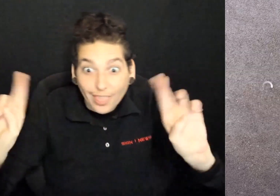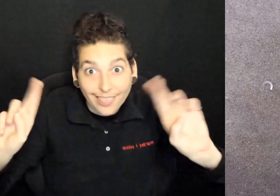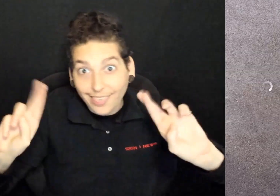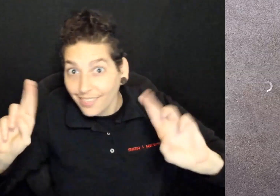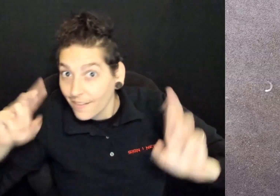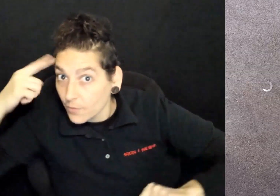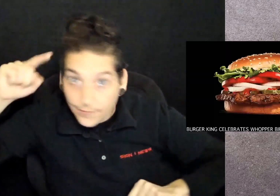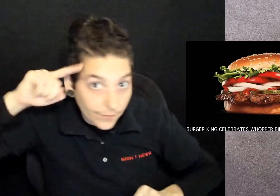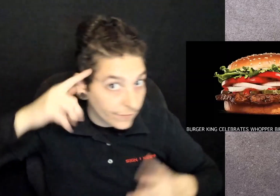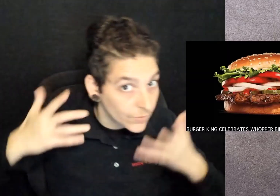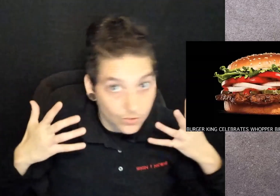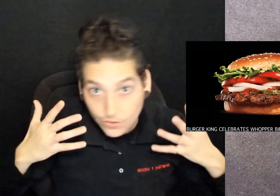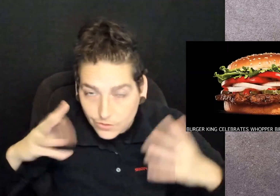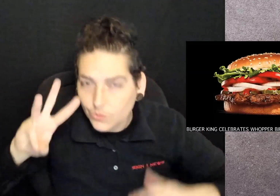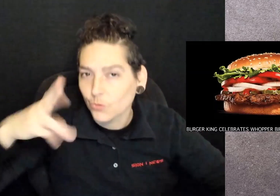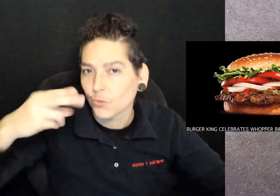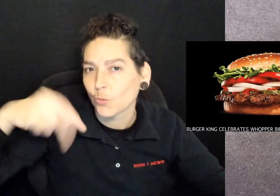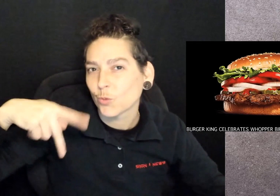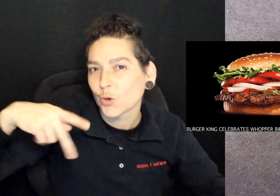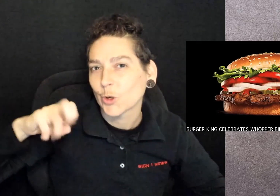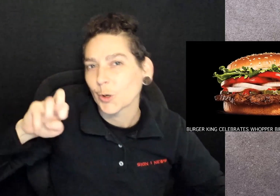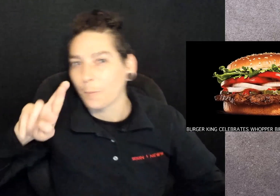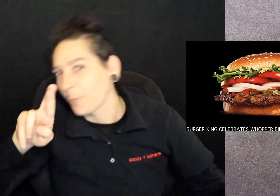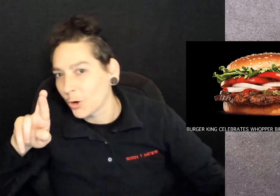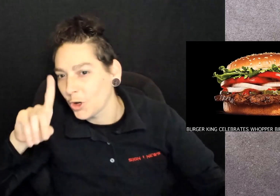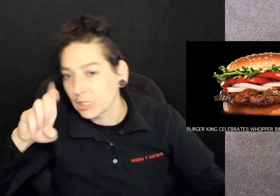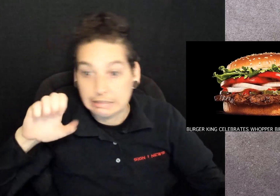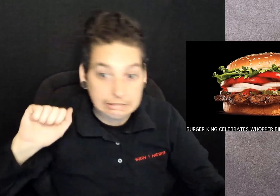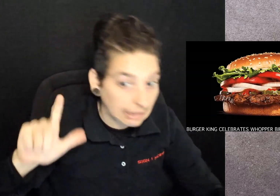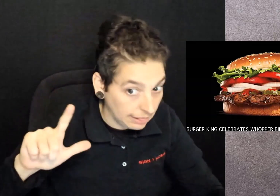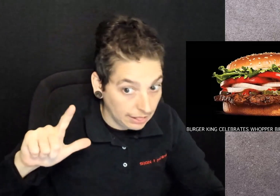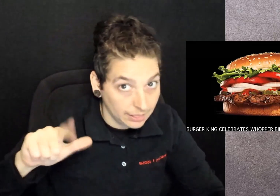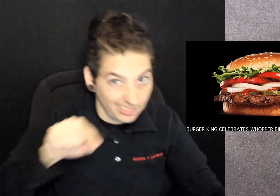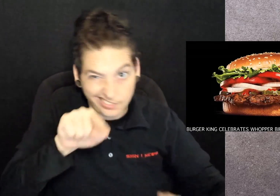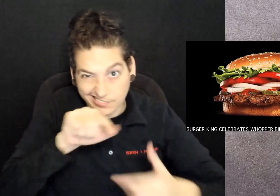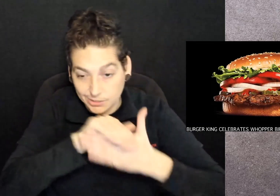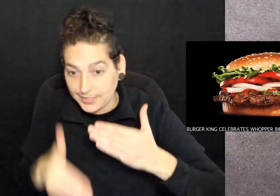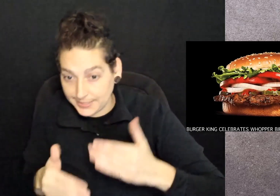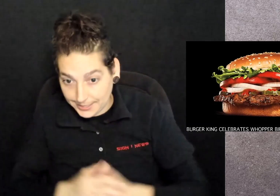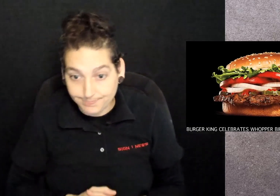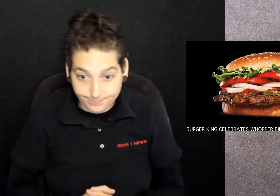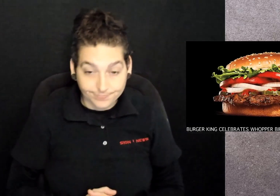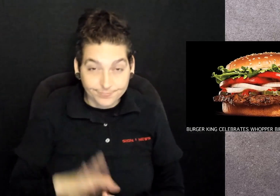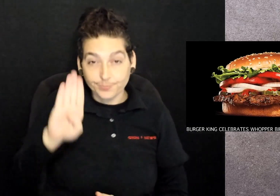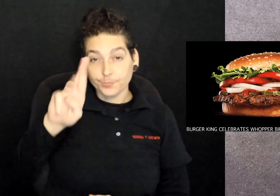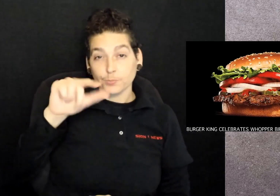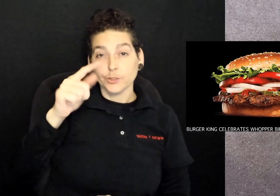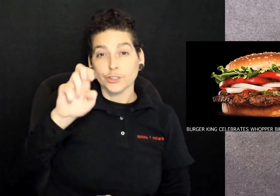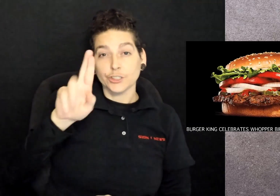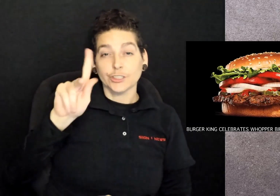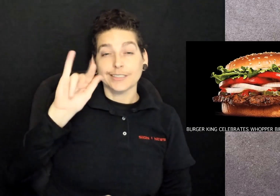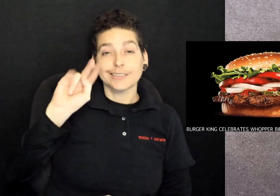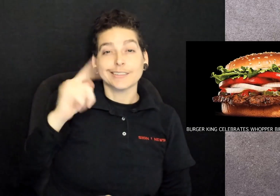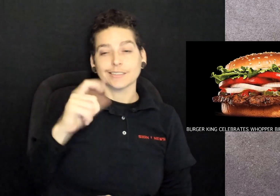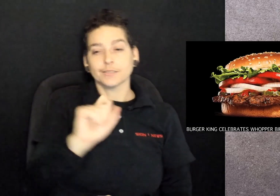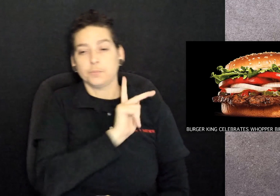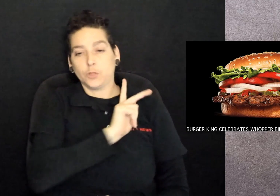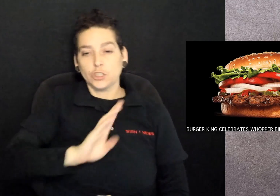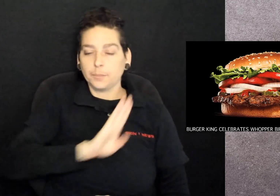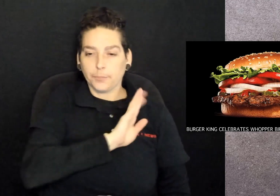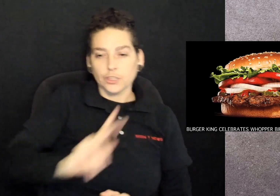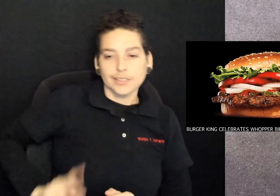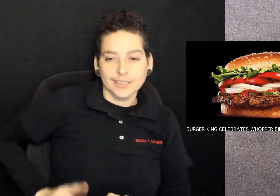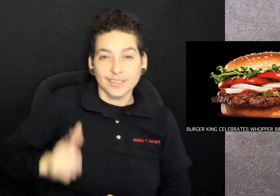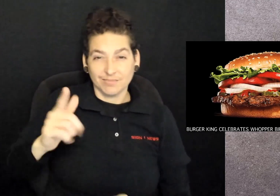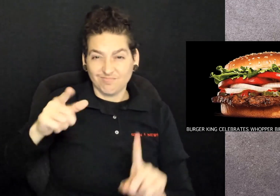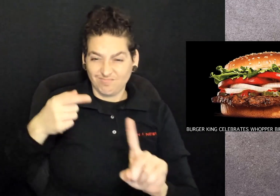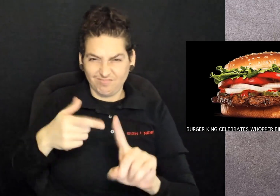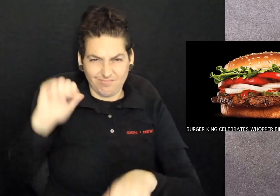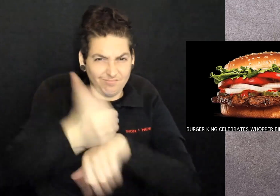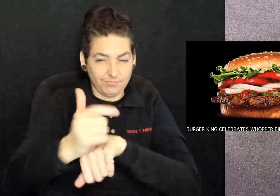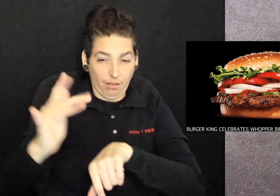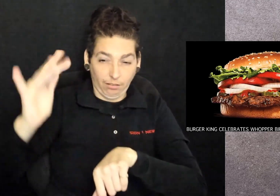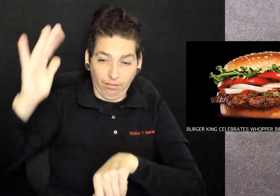all right get ready for a whopper of a deal this weekend Burger King is going back to